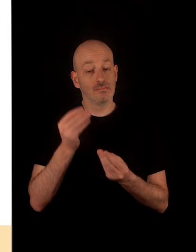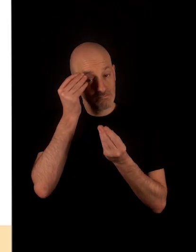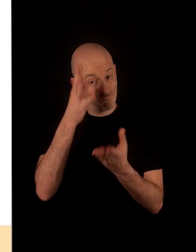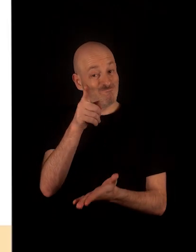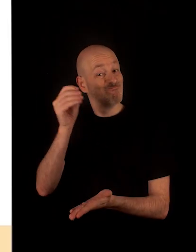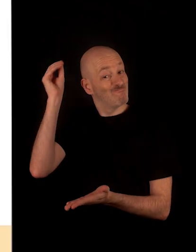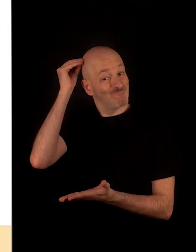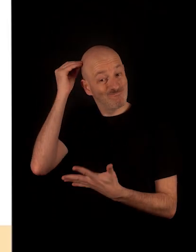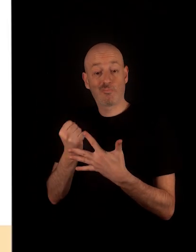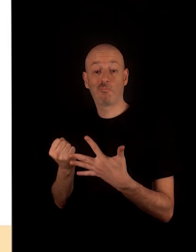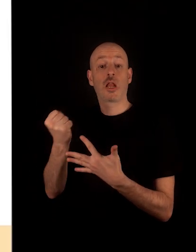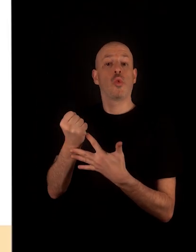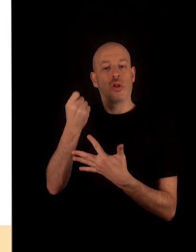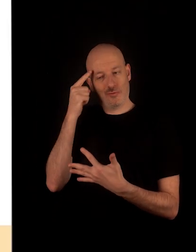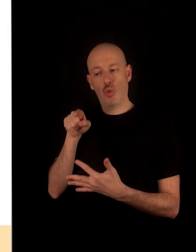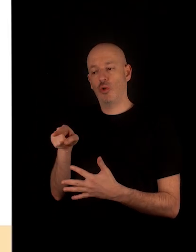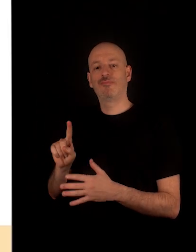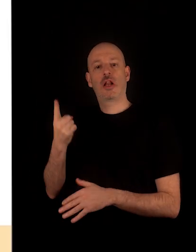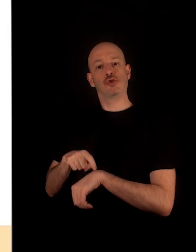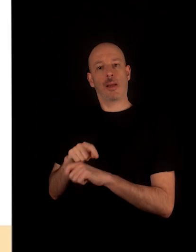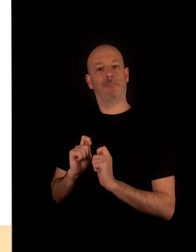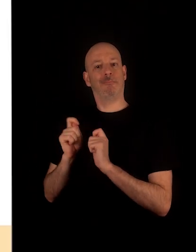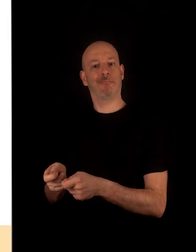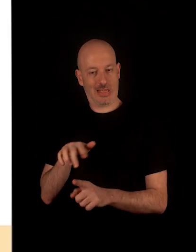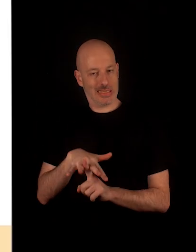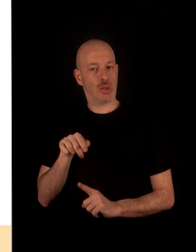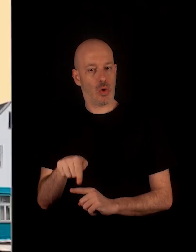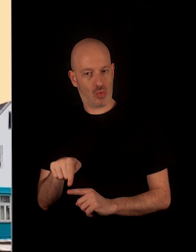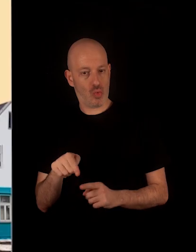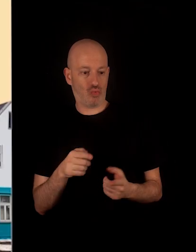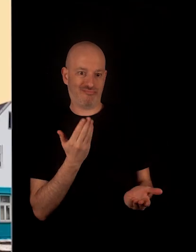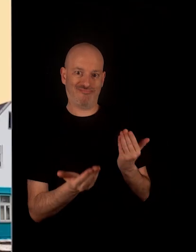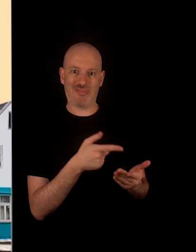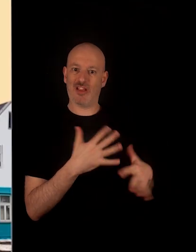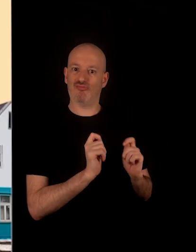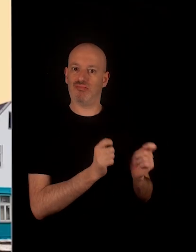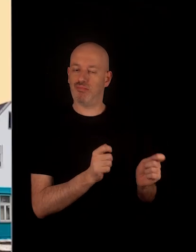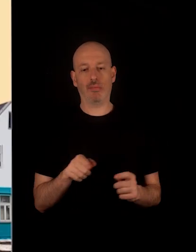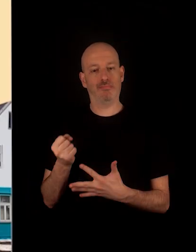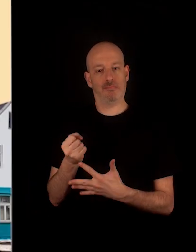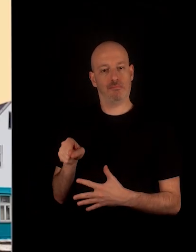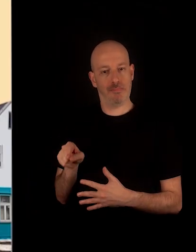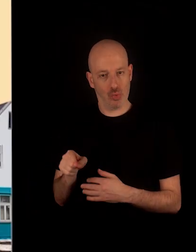can I reapply with an improved project?’ or improved application?